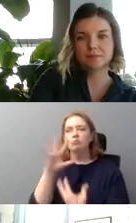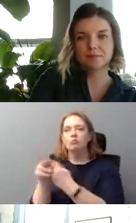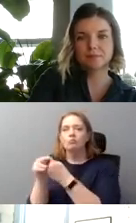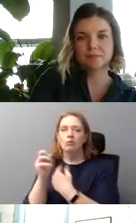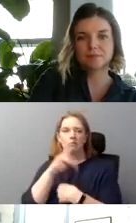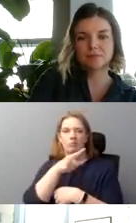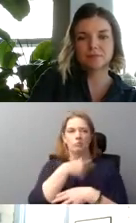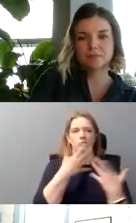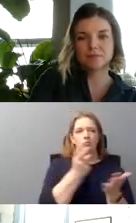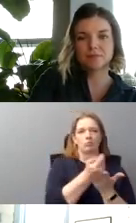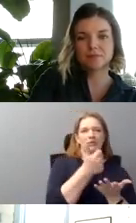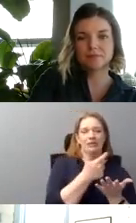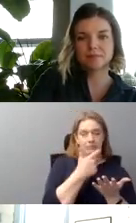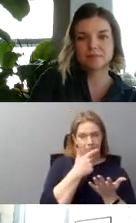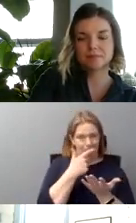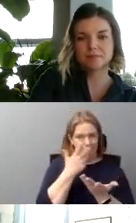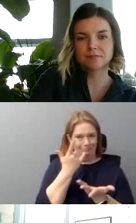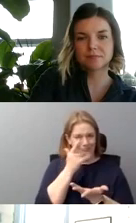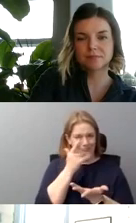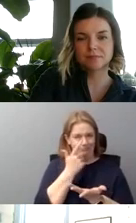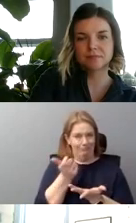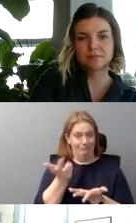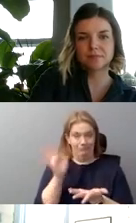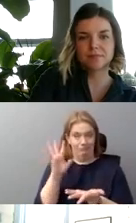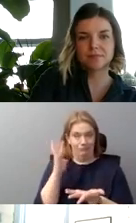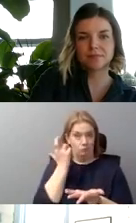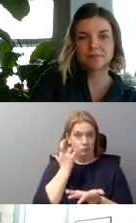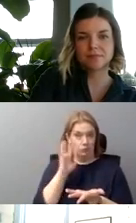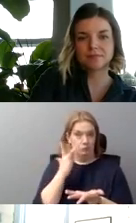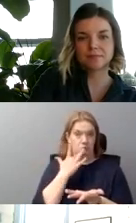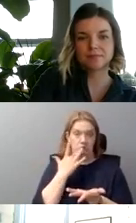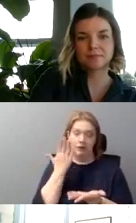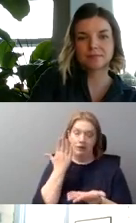that was that was the reasoning behind it, he just wanted even more light. even a couple more inches.